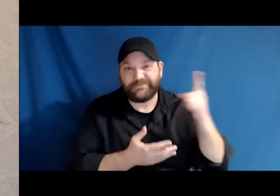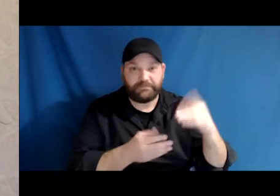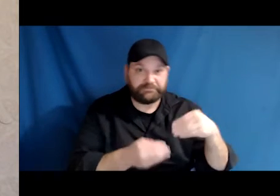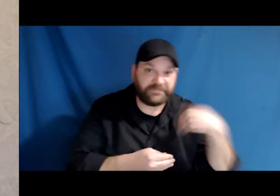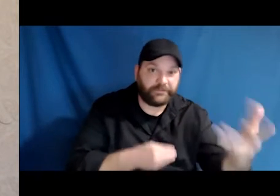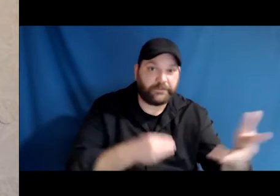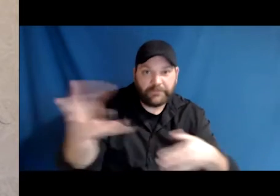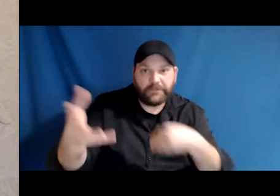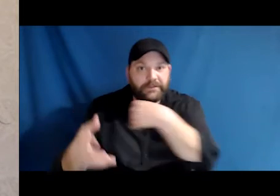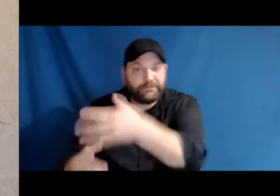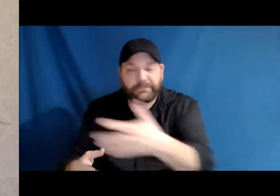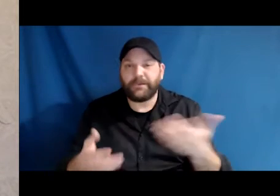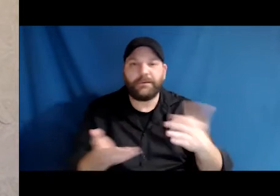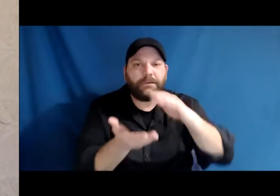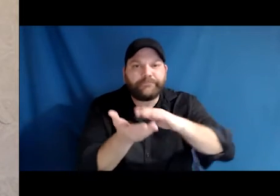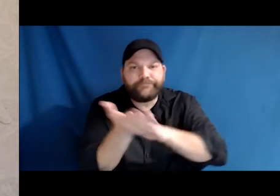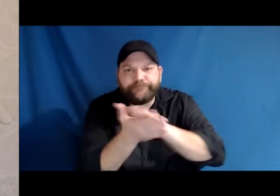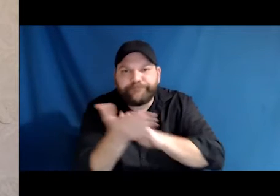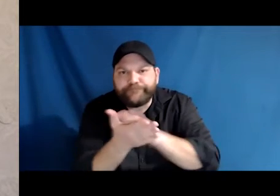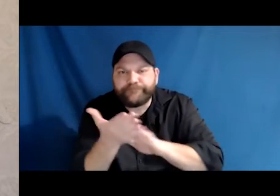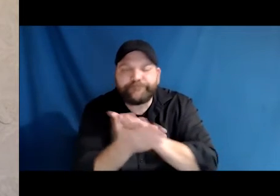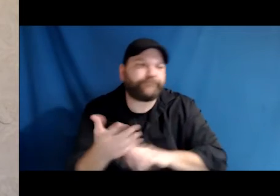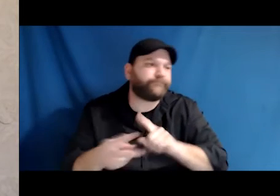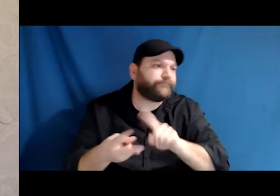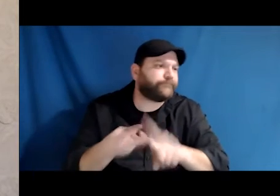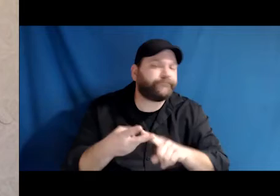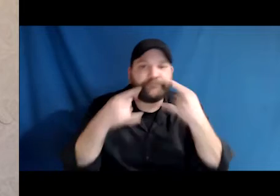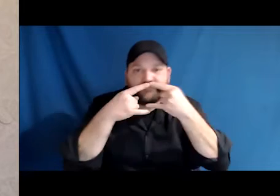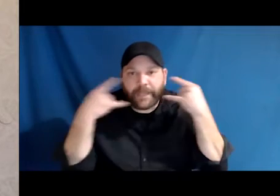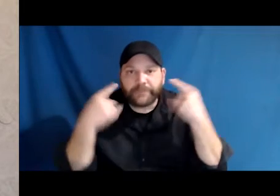gloves, surgical masks, face shields, disposable gowns to area hospitals,